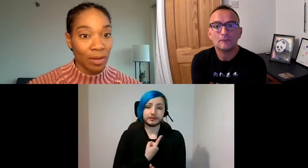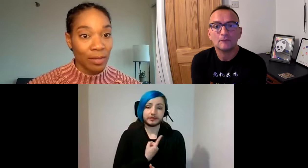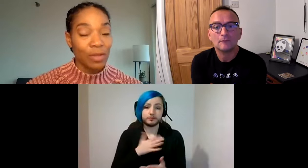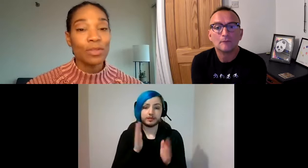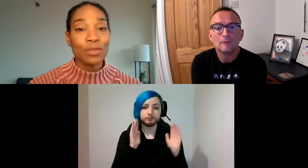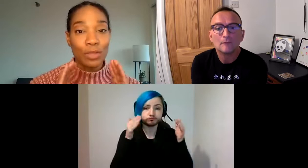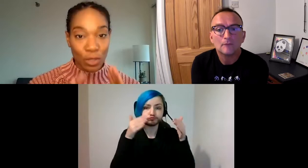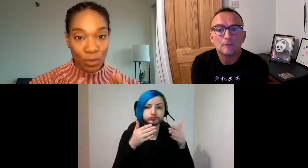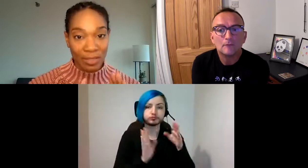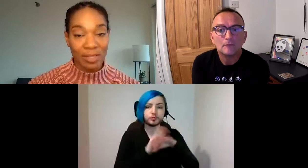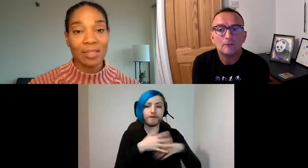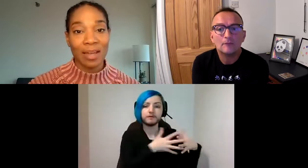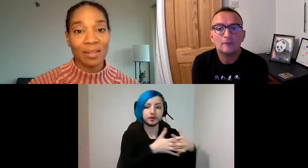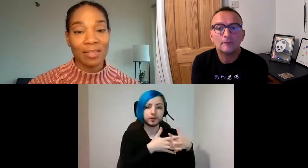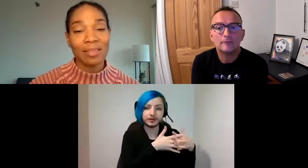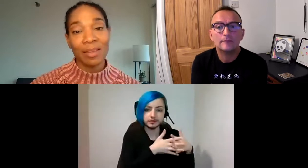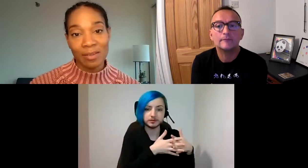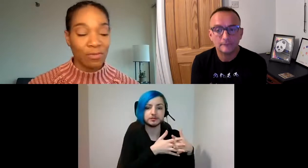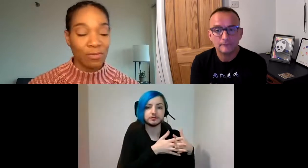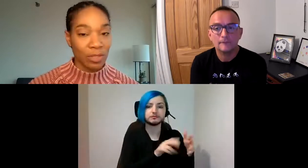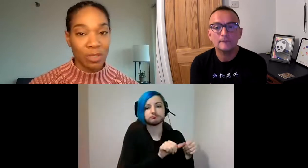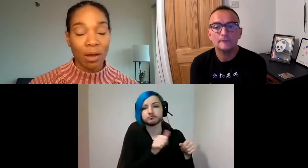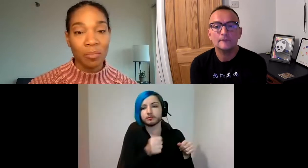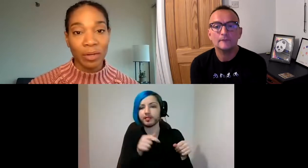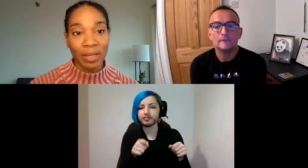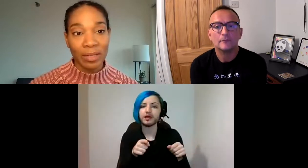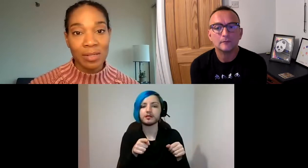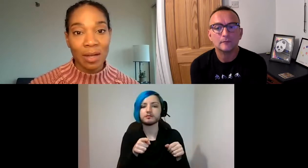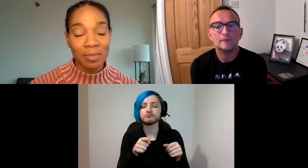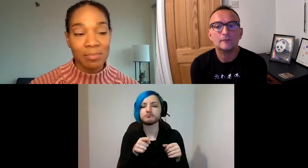focus, because this was originally a US edition.